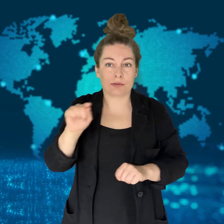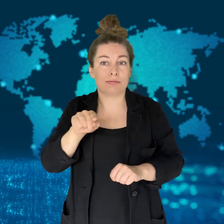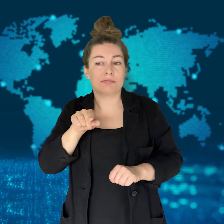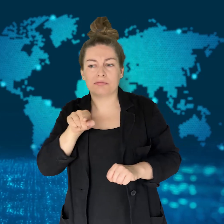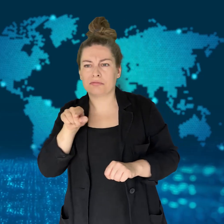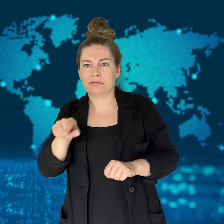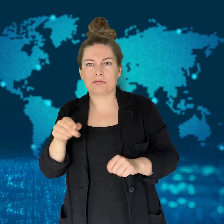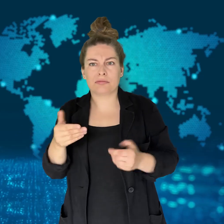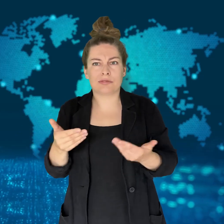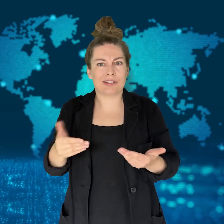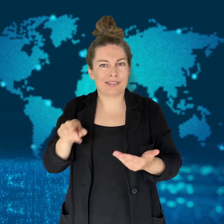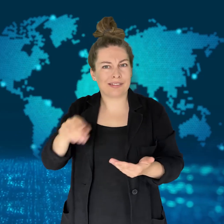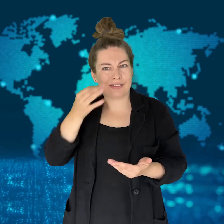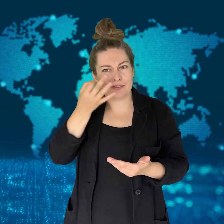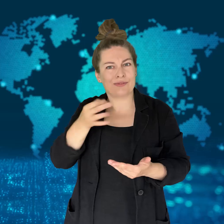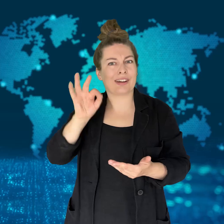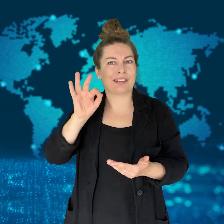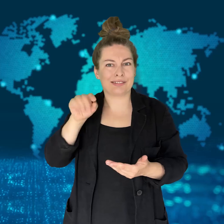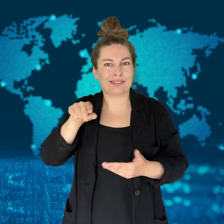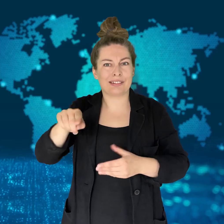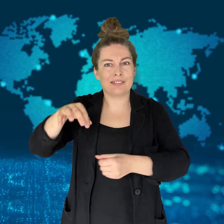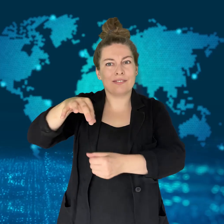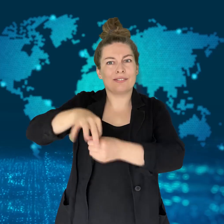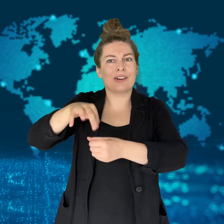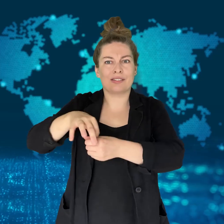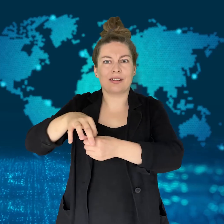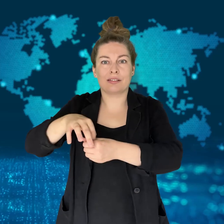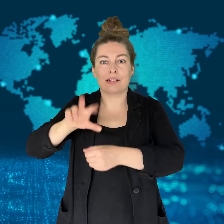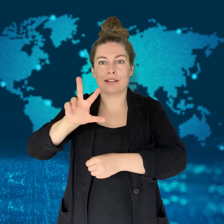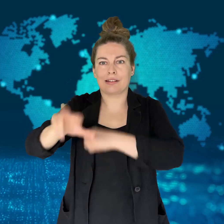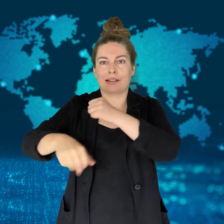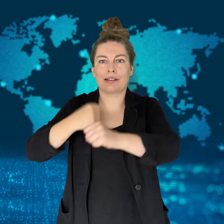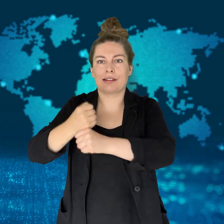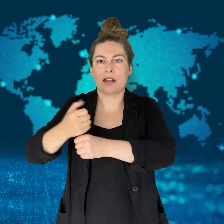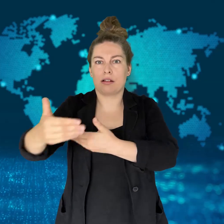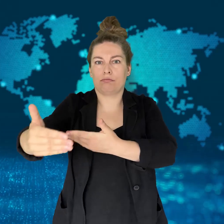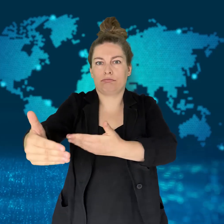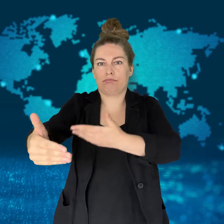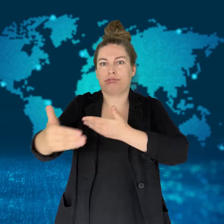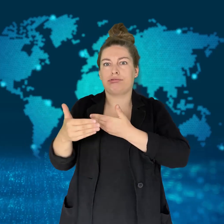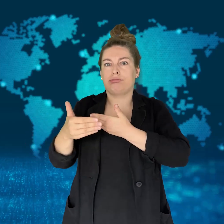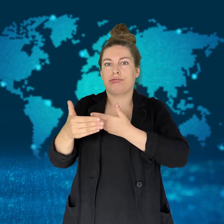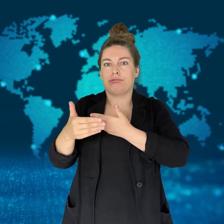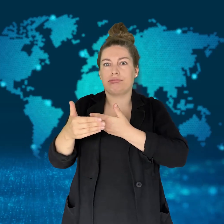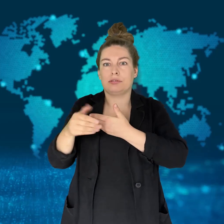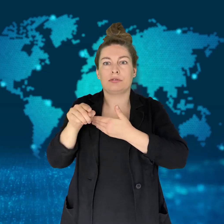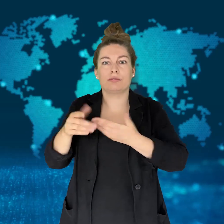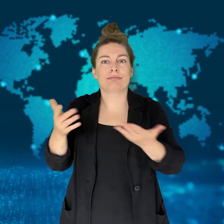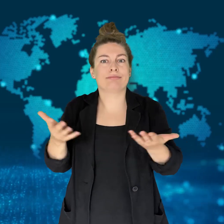This election was held three years earlier than needed as